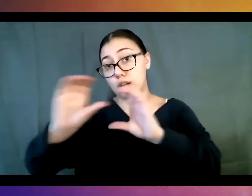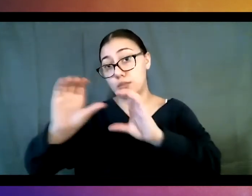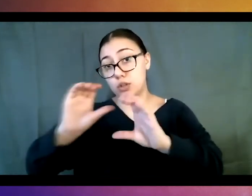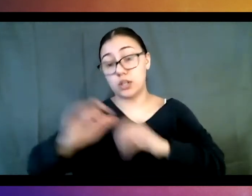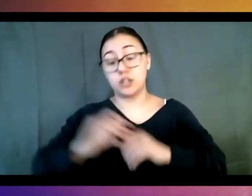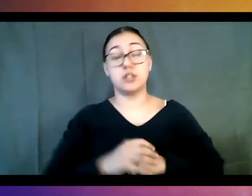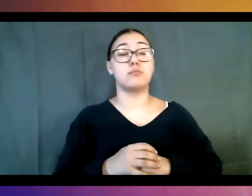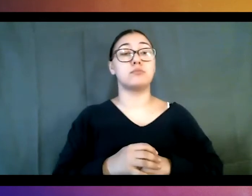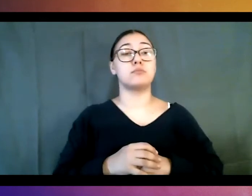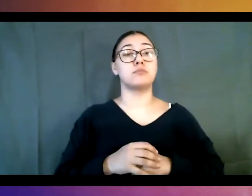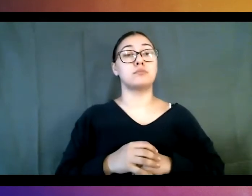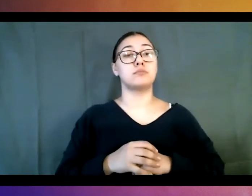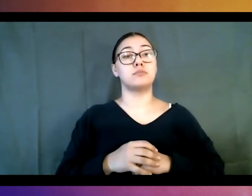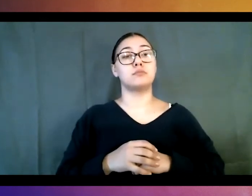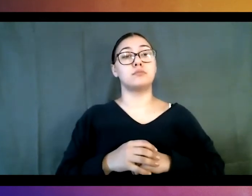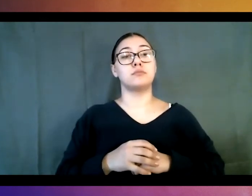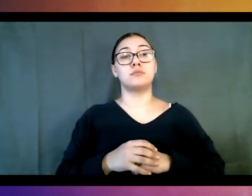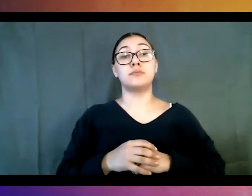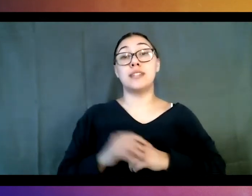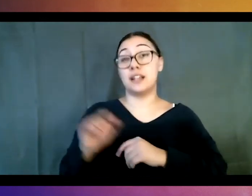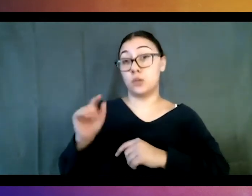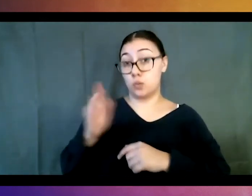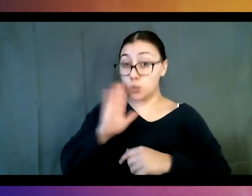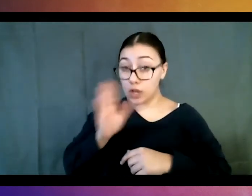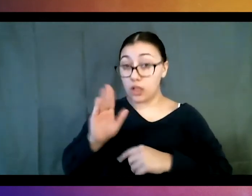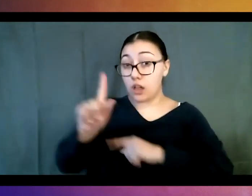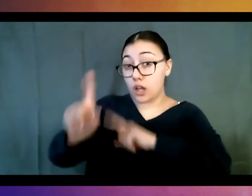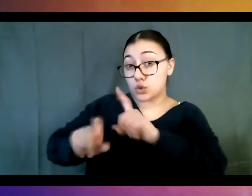and/or in writing, of persons with knowledge